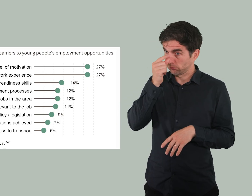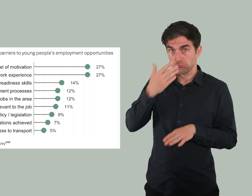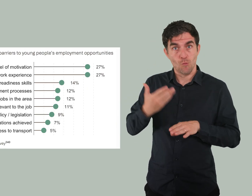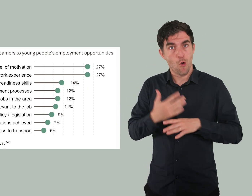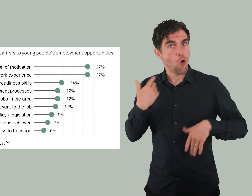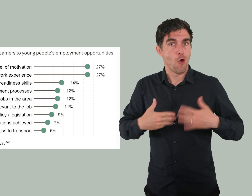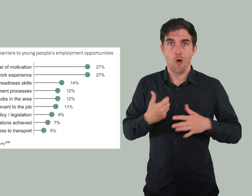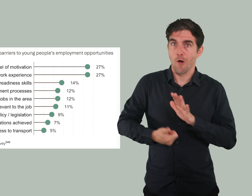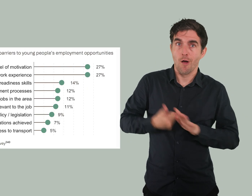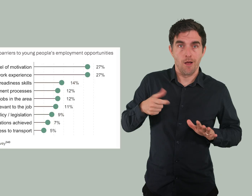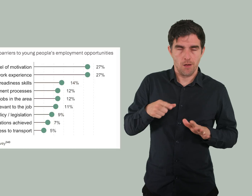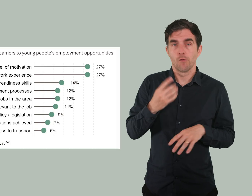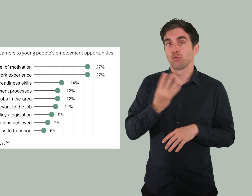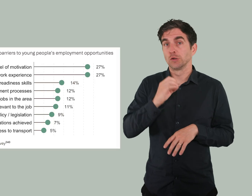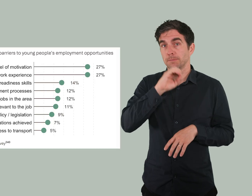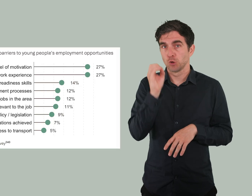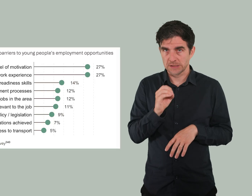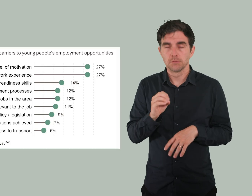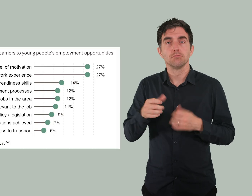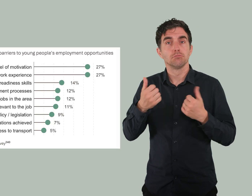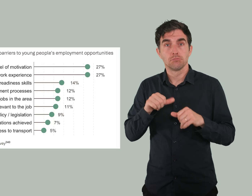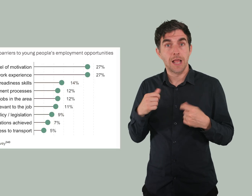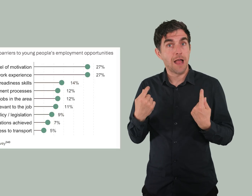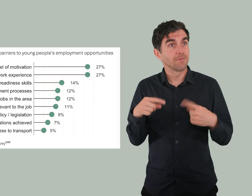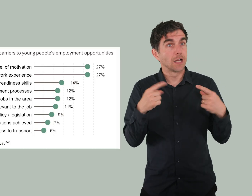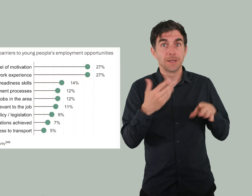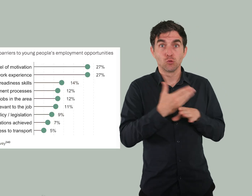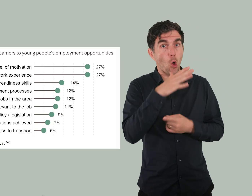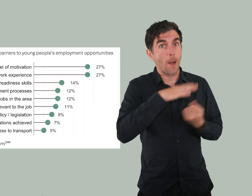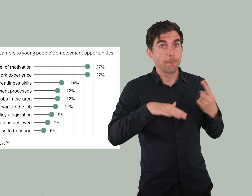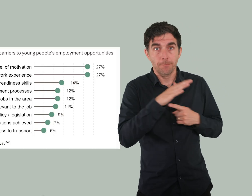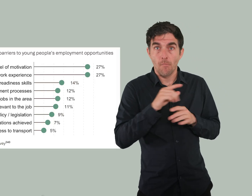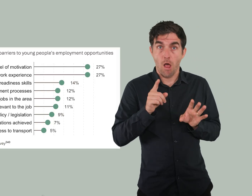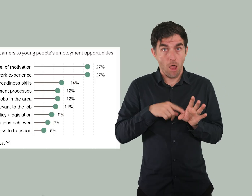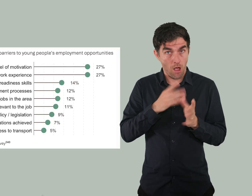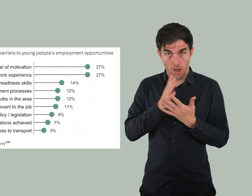Work readiness skills is next at 14%, followed by availability of jobs in the area